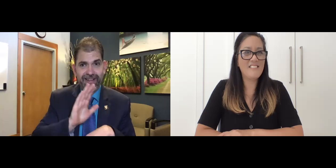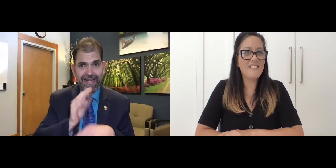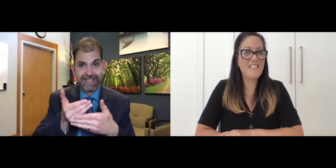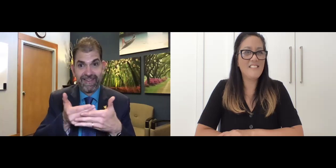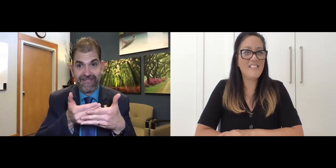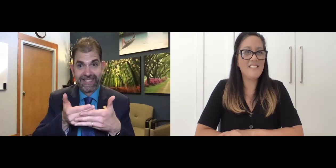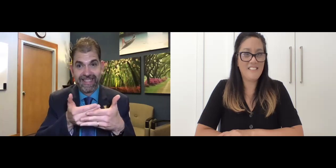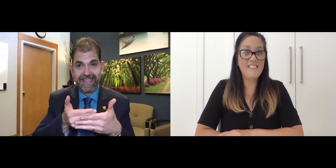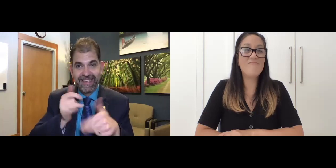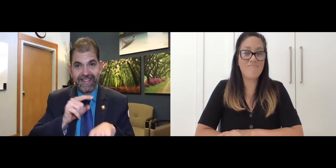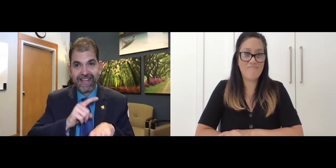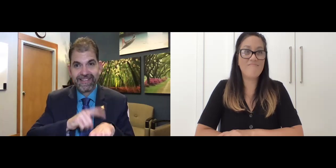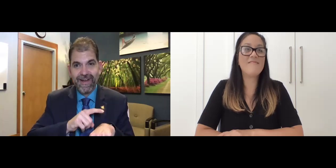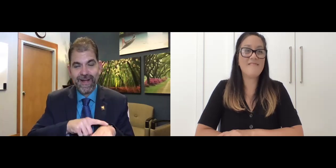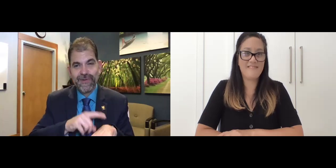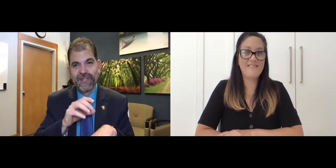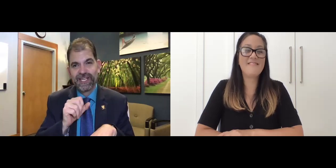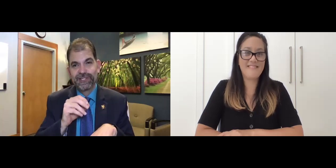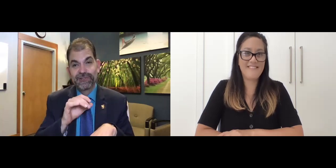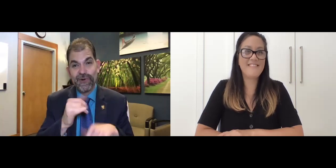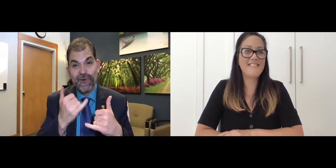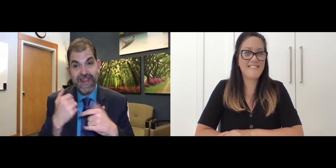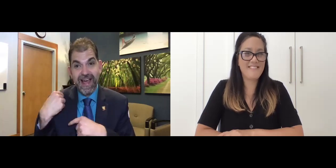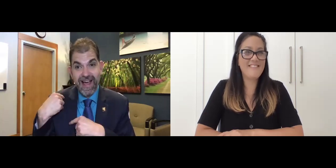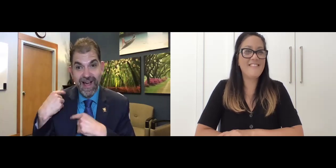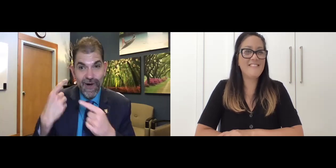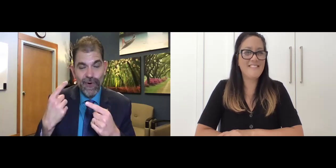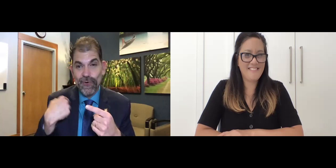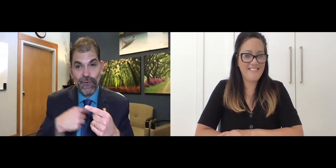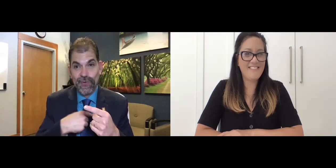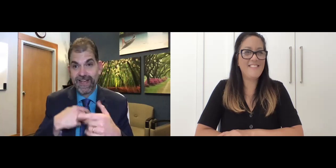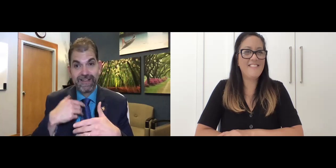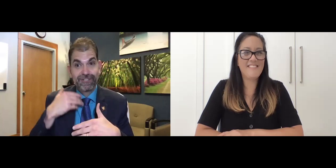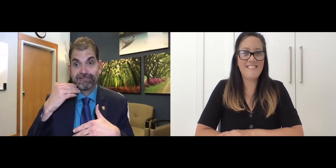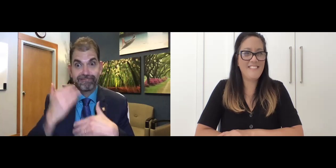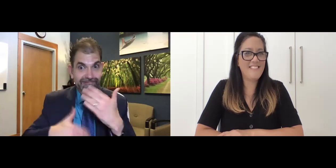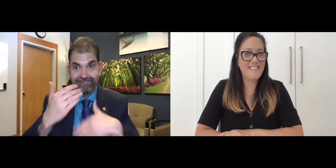it can be used even though you know it's in its infancy